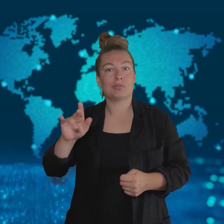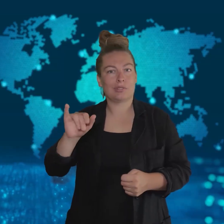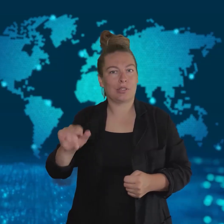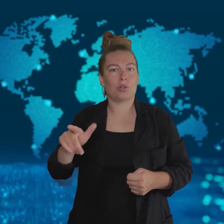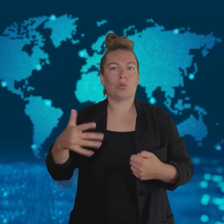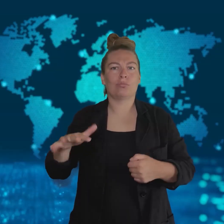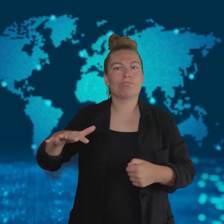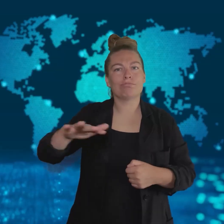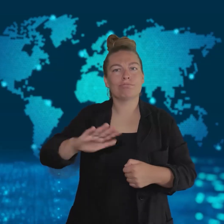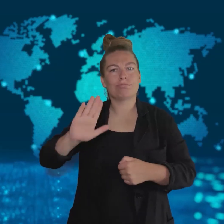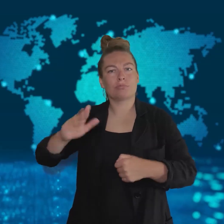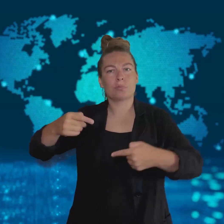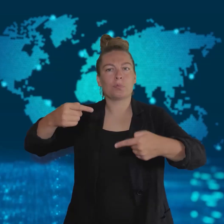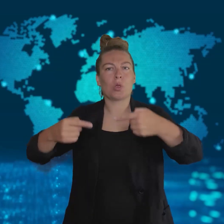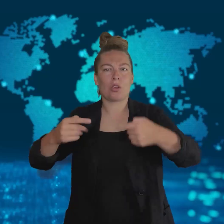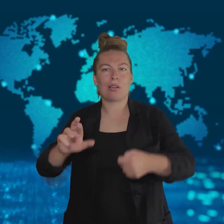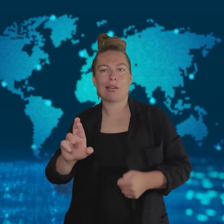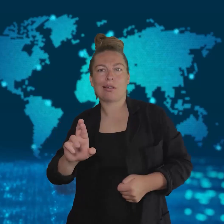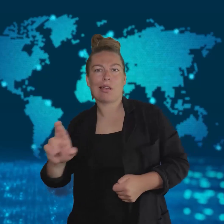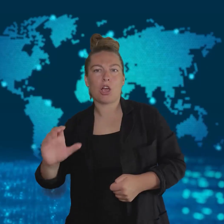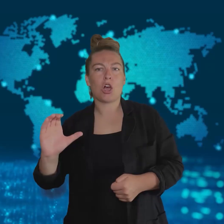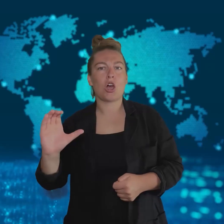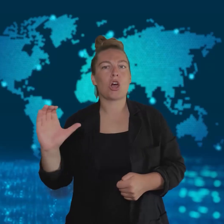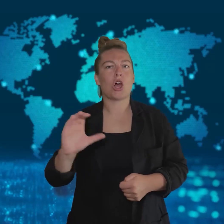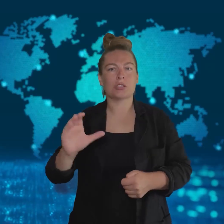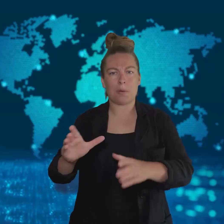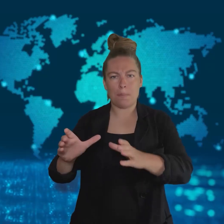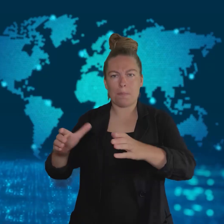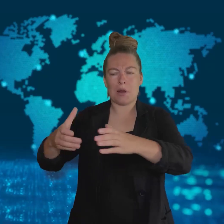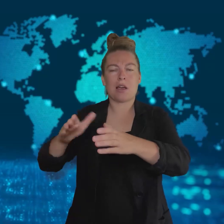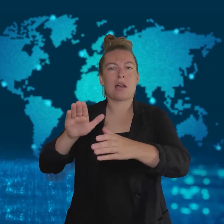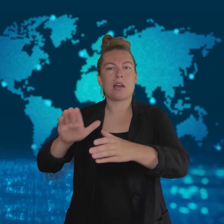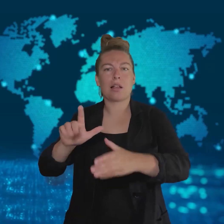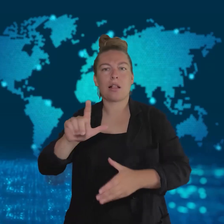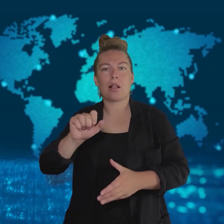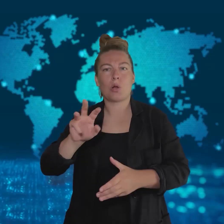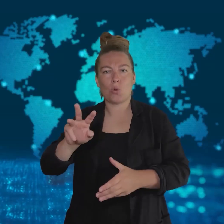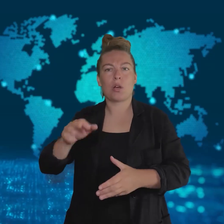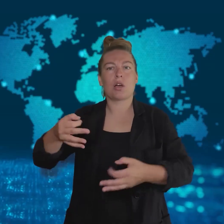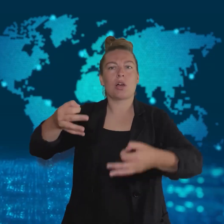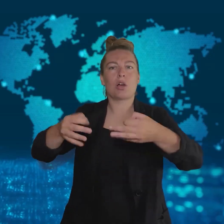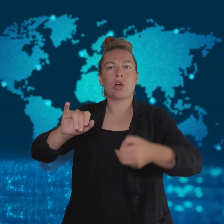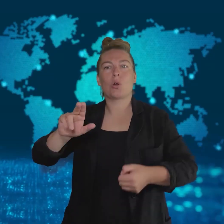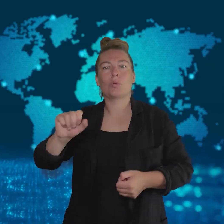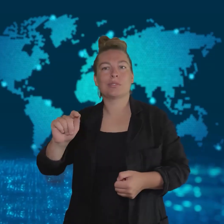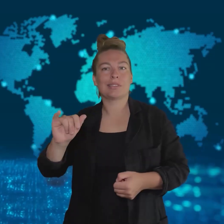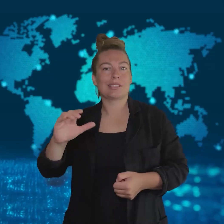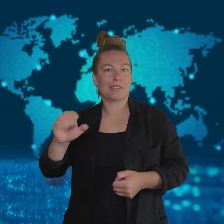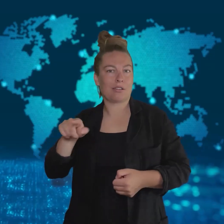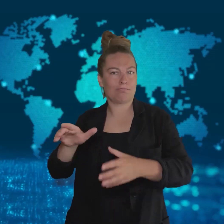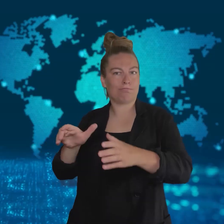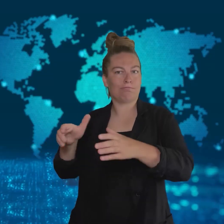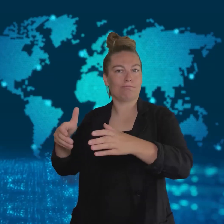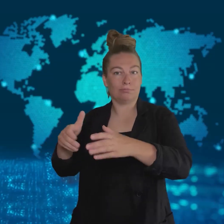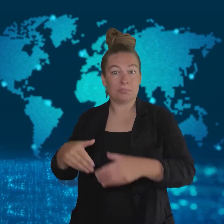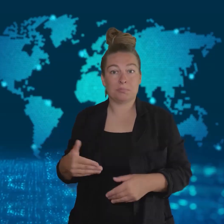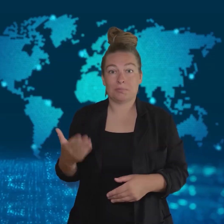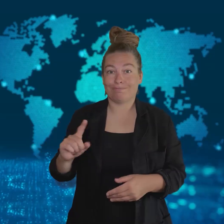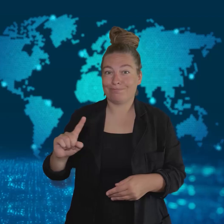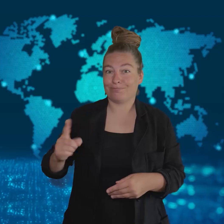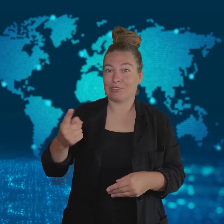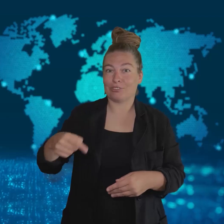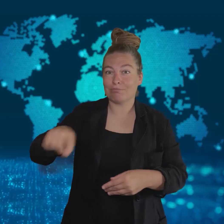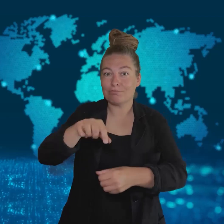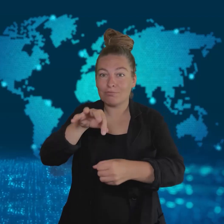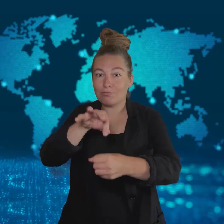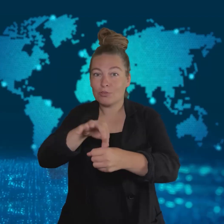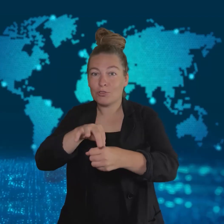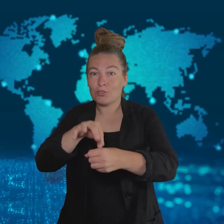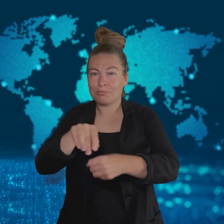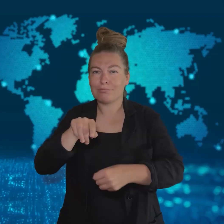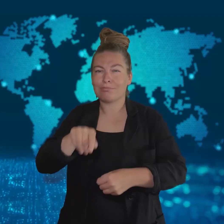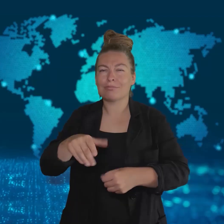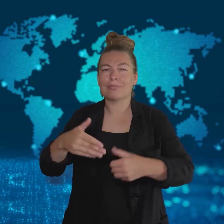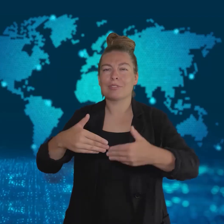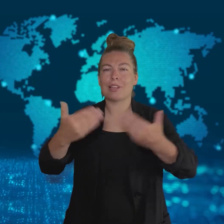a conservative backed by the Law and Justice party.